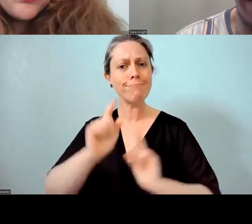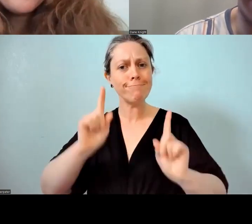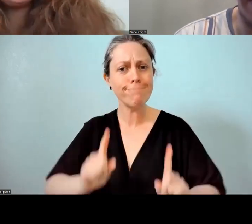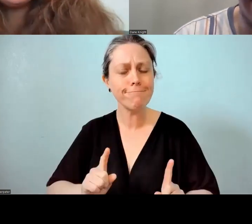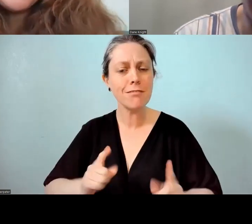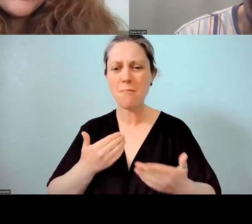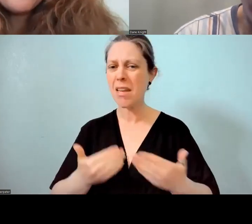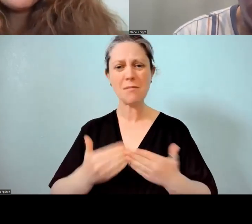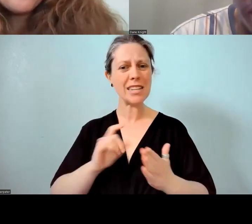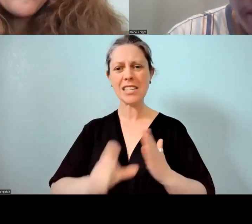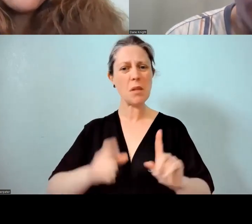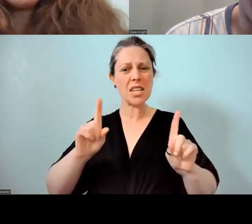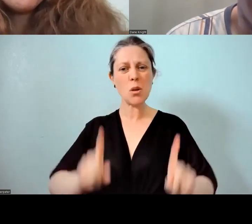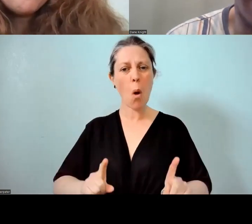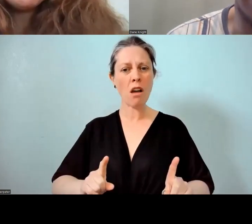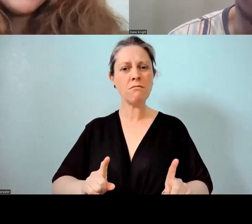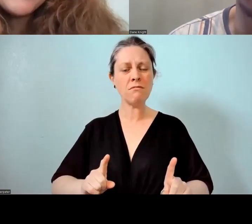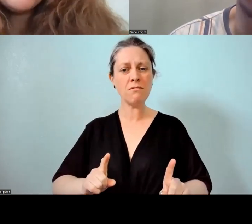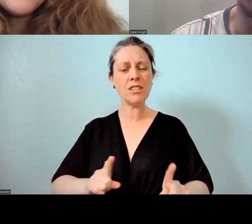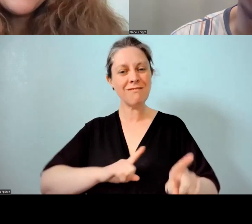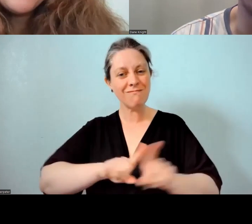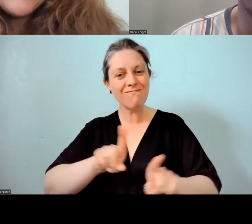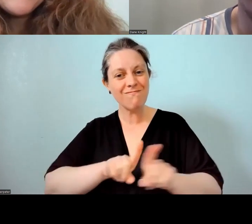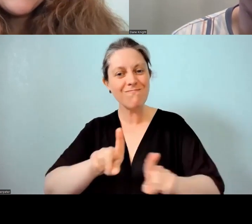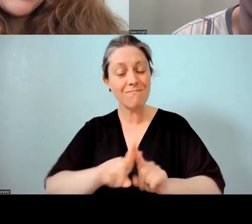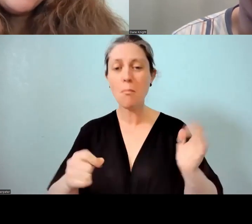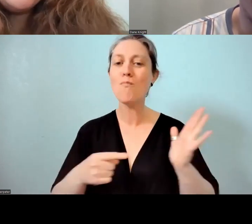is a very important thing to be able to do.